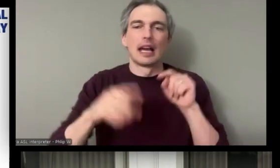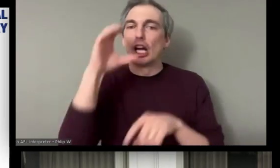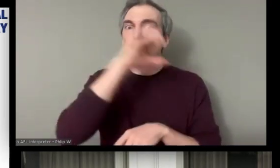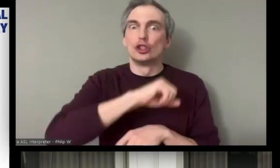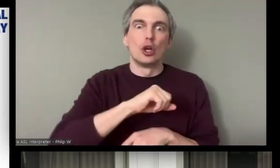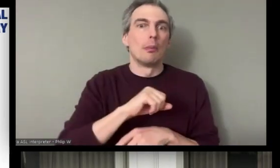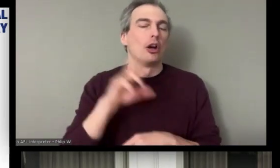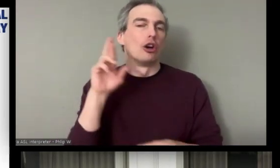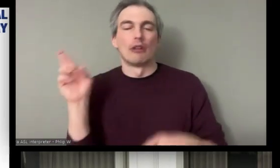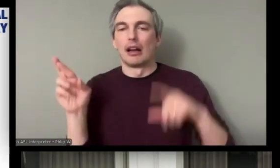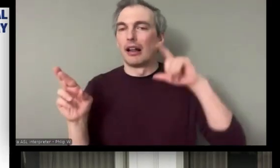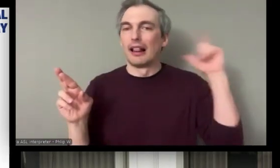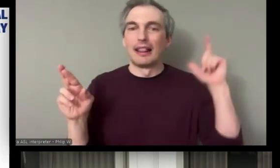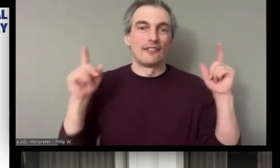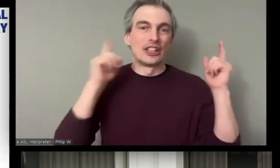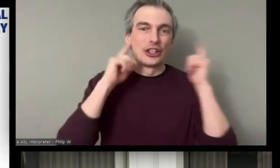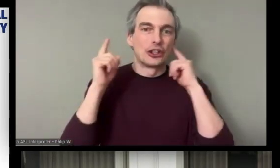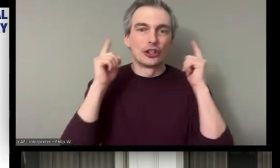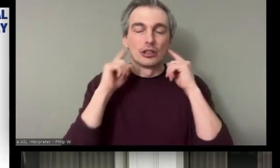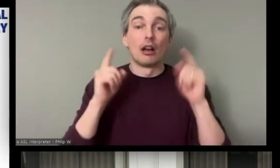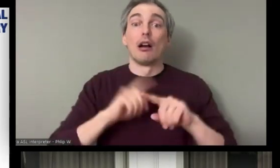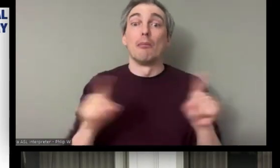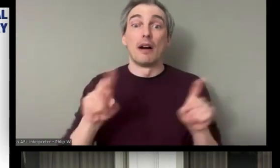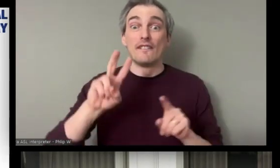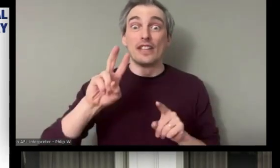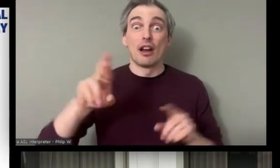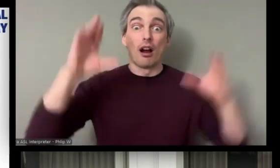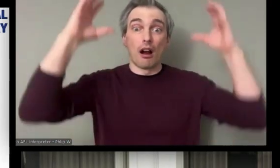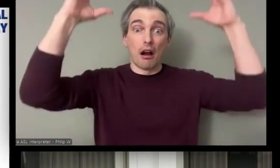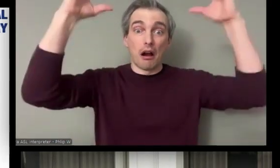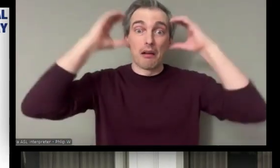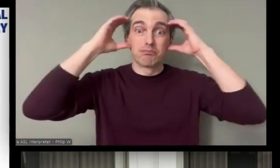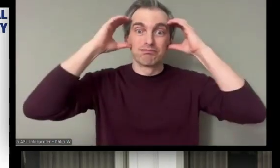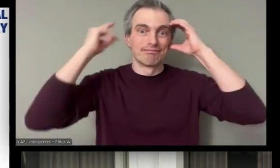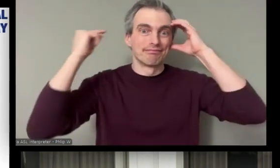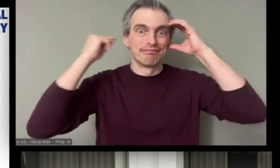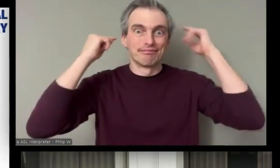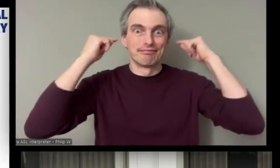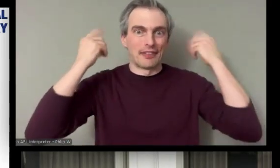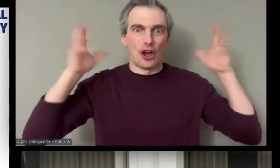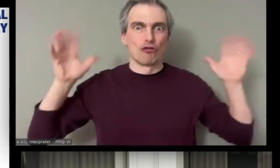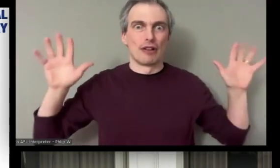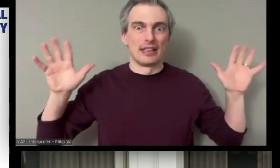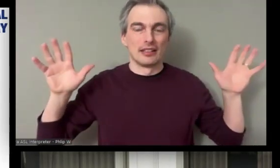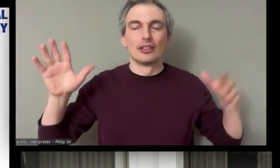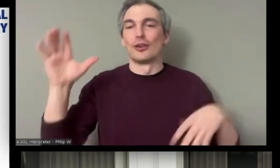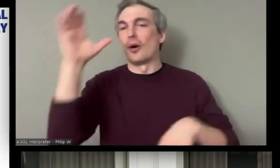With the virtual reality headset, you can assume that the spatial sound is available to do interesting things with.